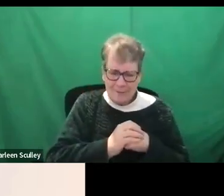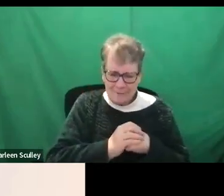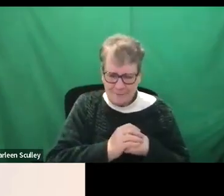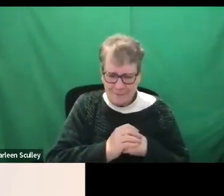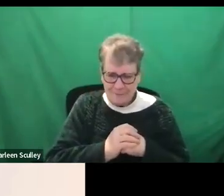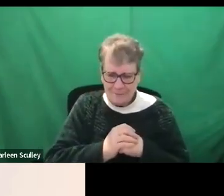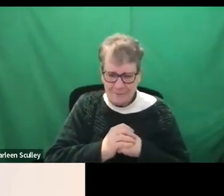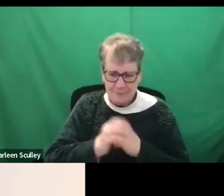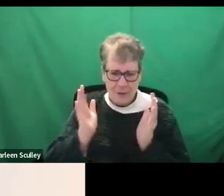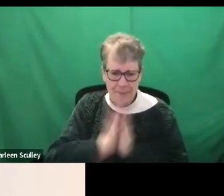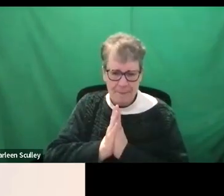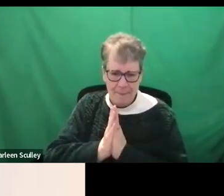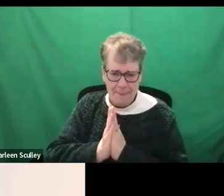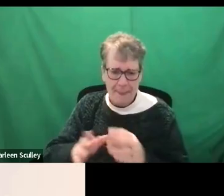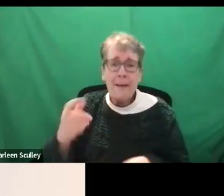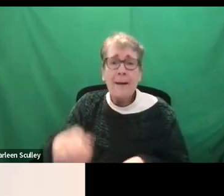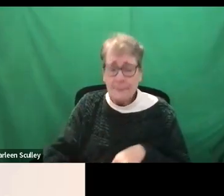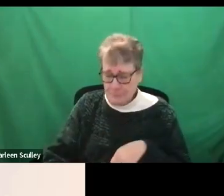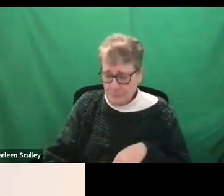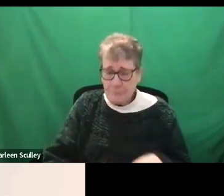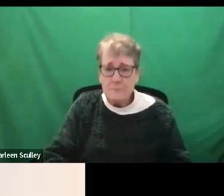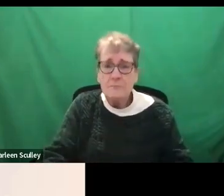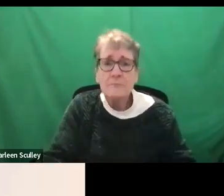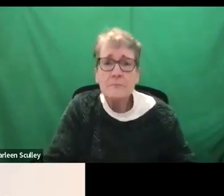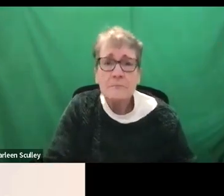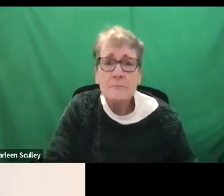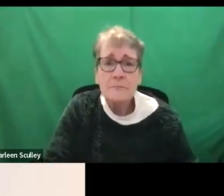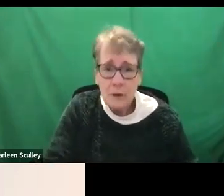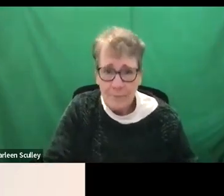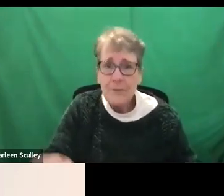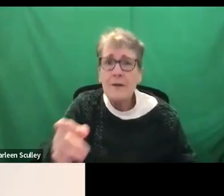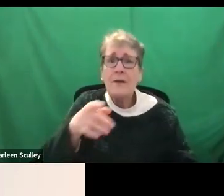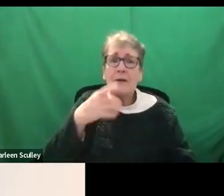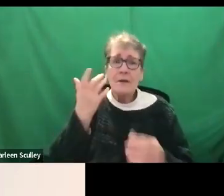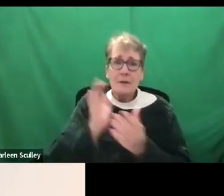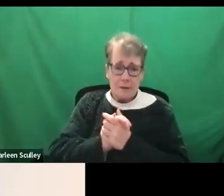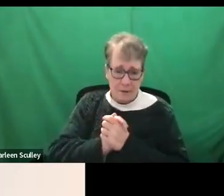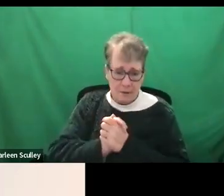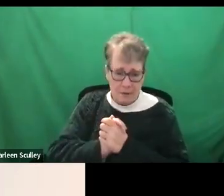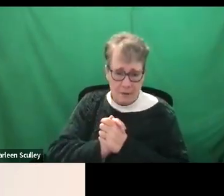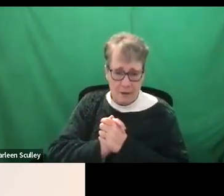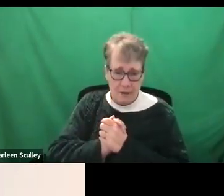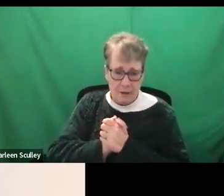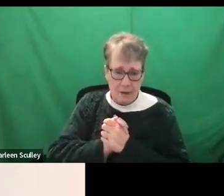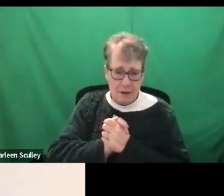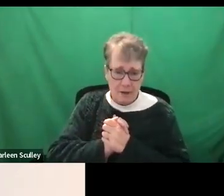But they need to not wait and see and start signing right away.